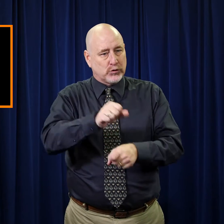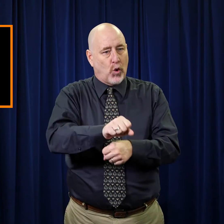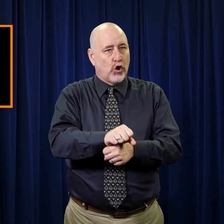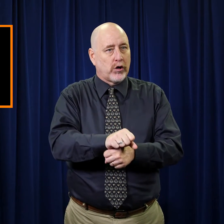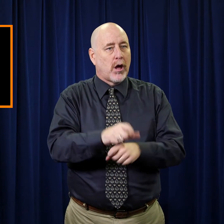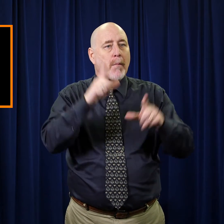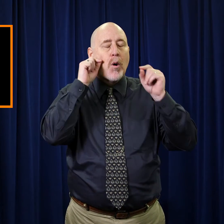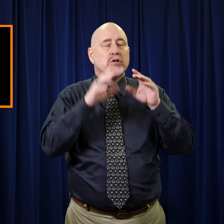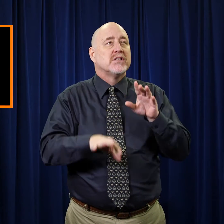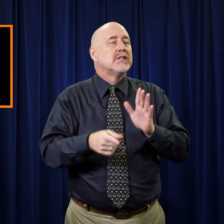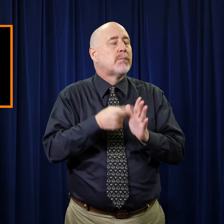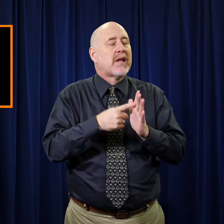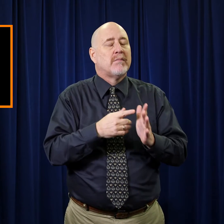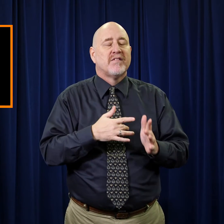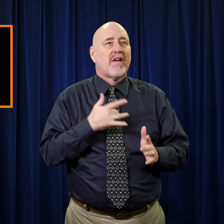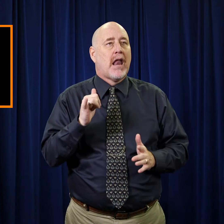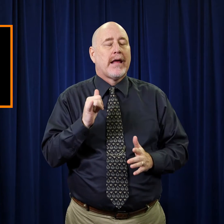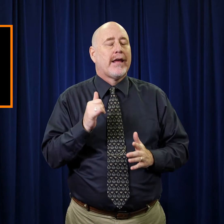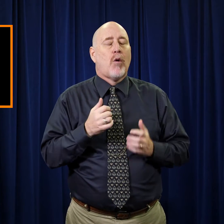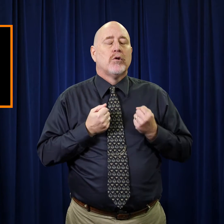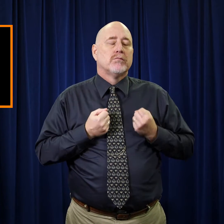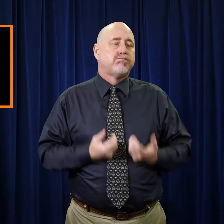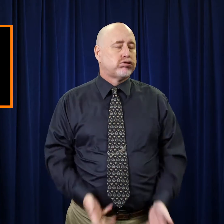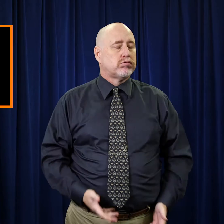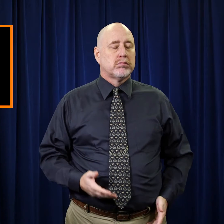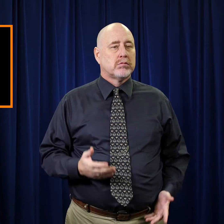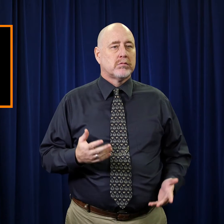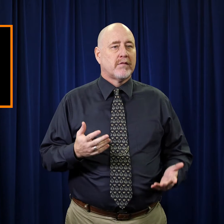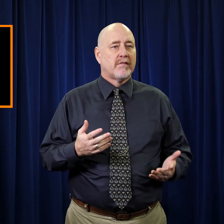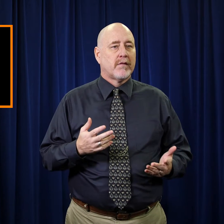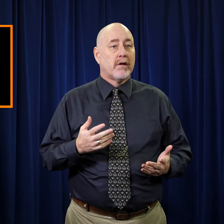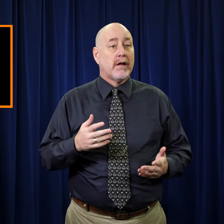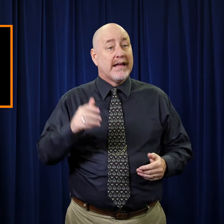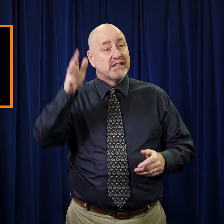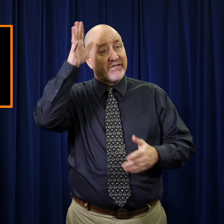Moses found times when he just nearly broke. Early on,